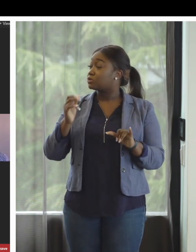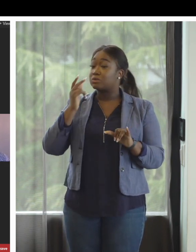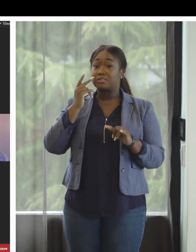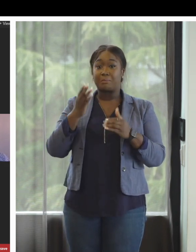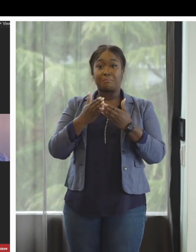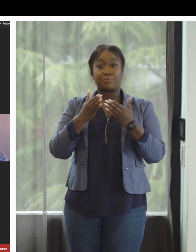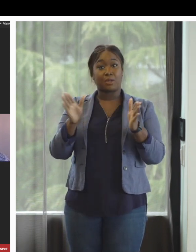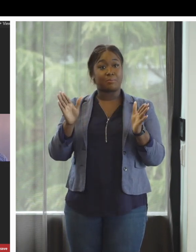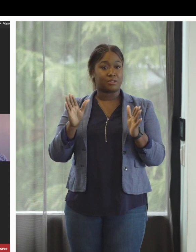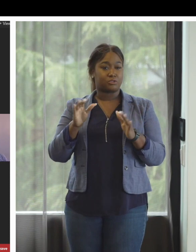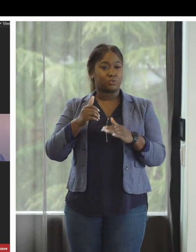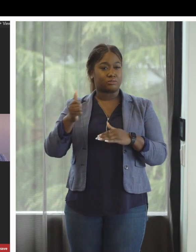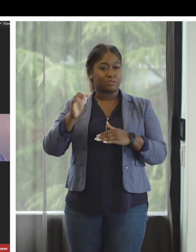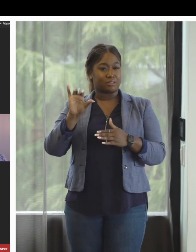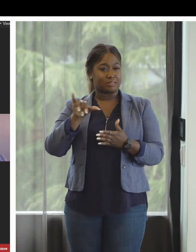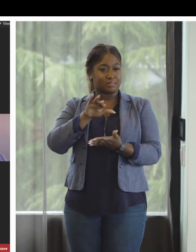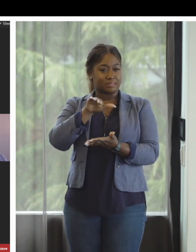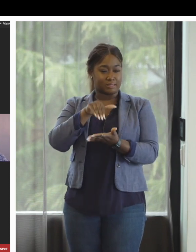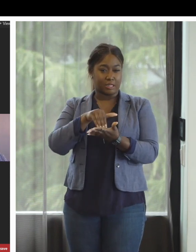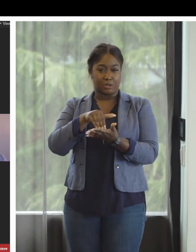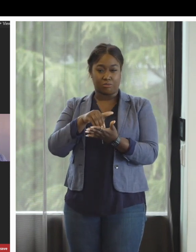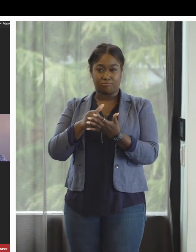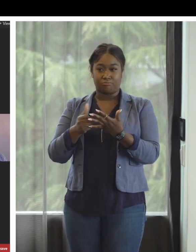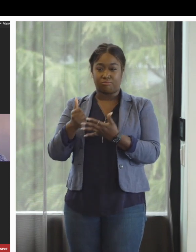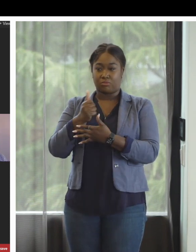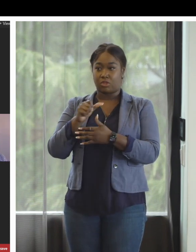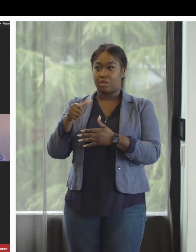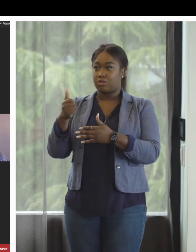center and other shared supporting that core